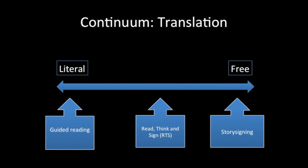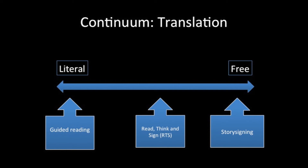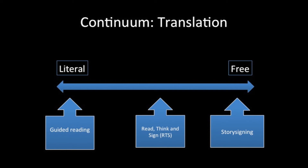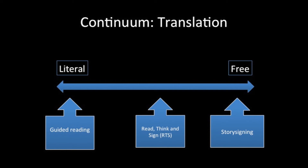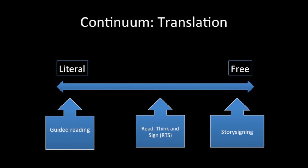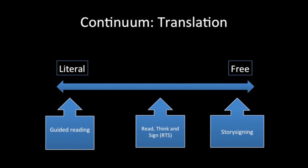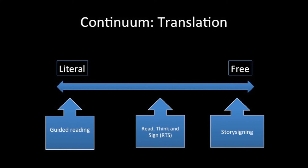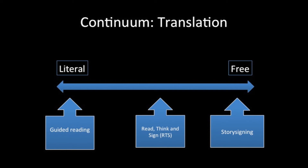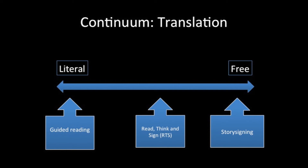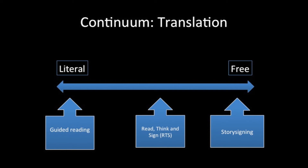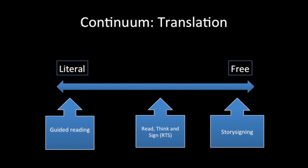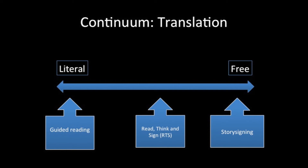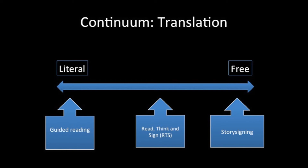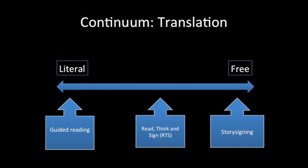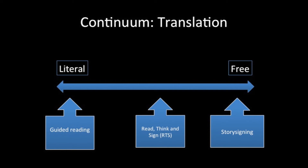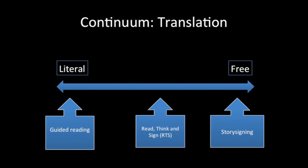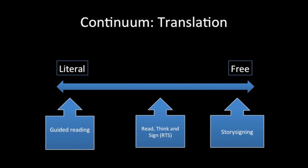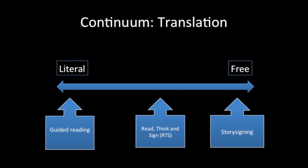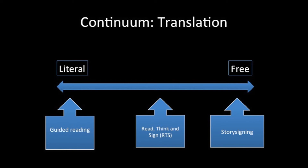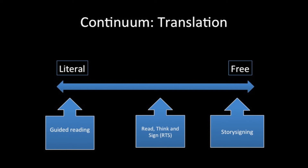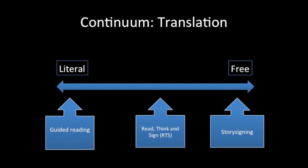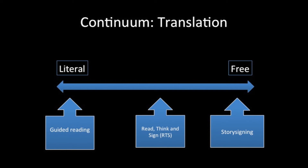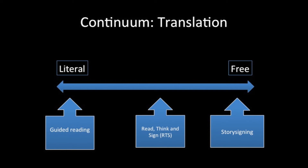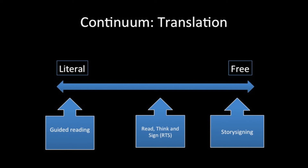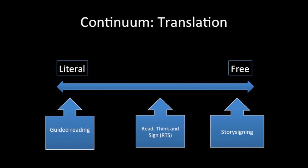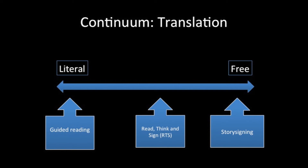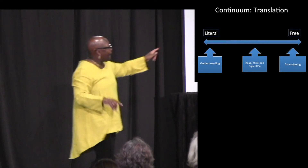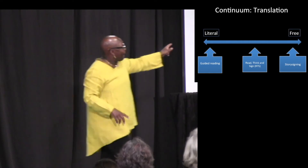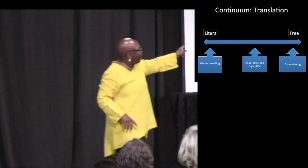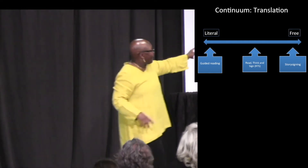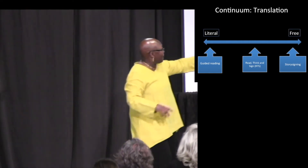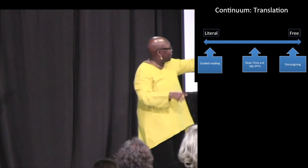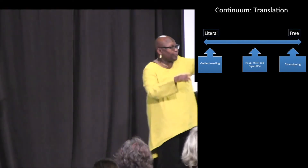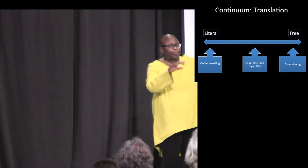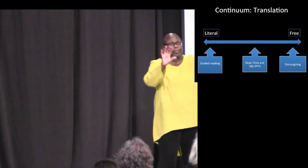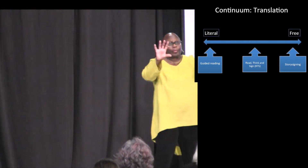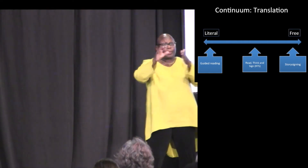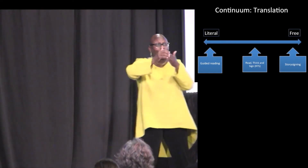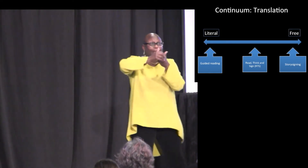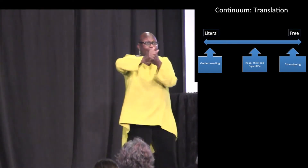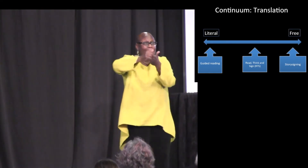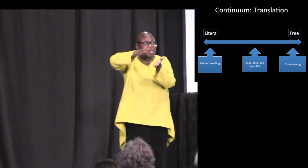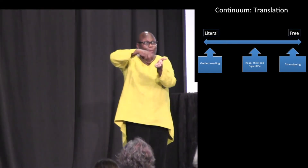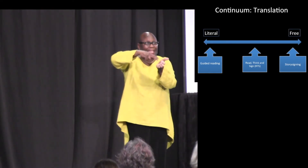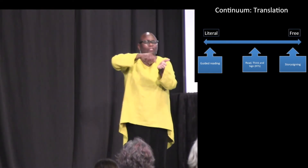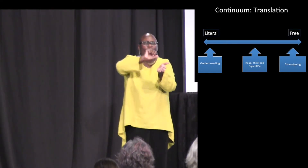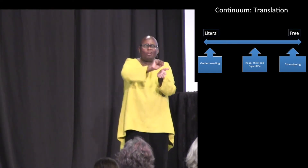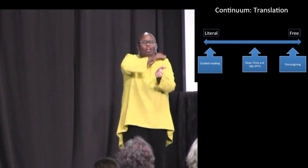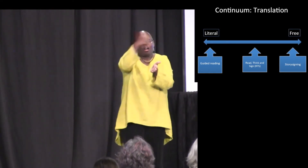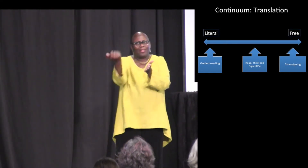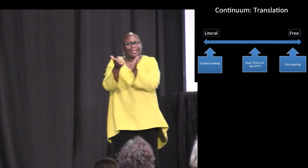but you got it. Right? Just understand we need to fundamentally change our